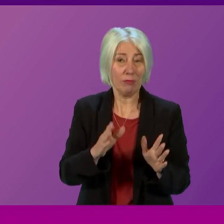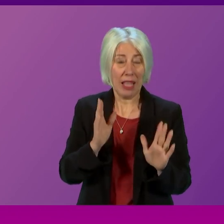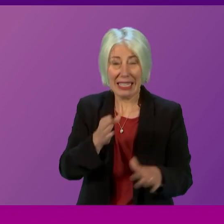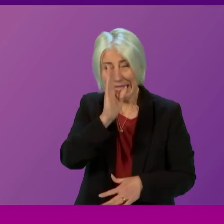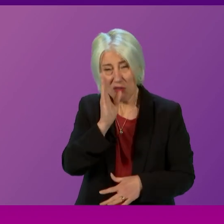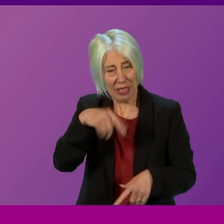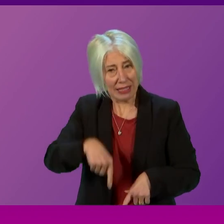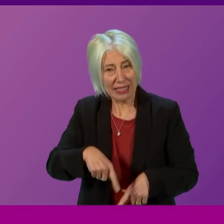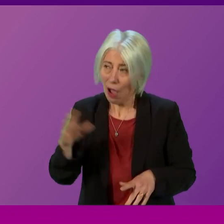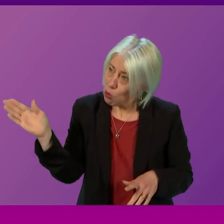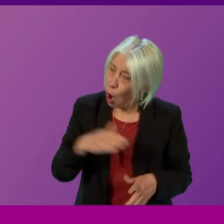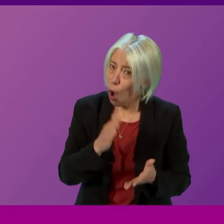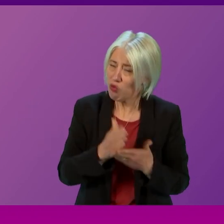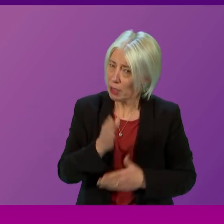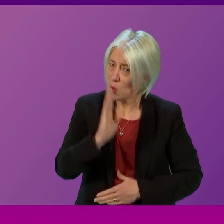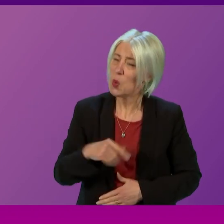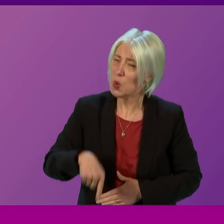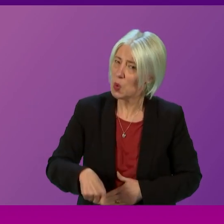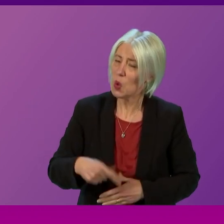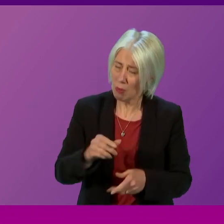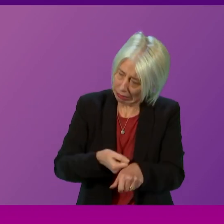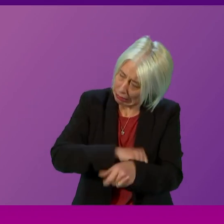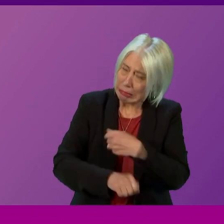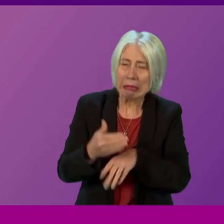Everybody takes the matter very seriously and we are all working hard and working